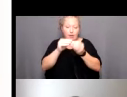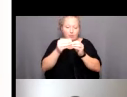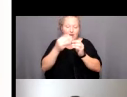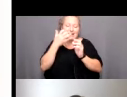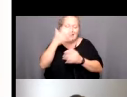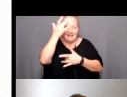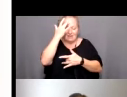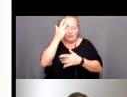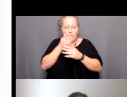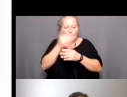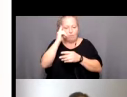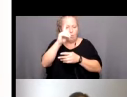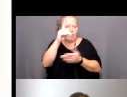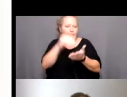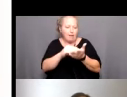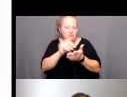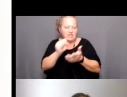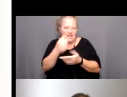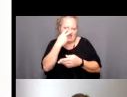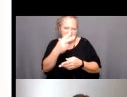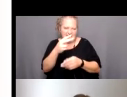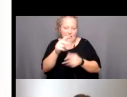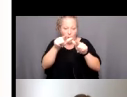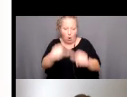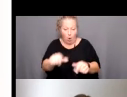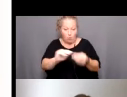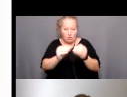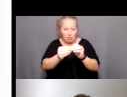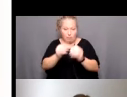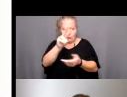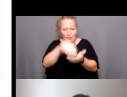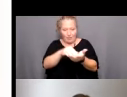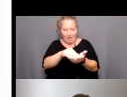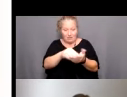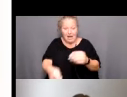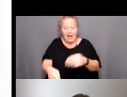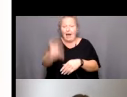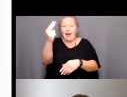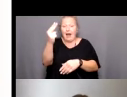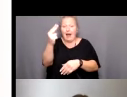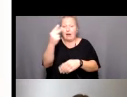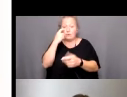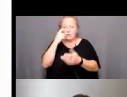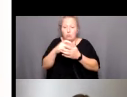As you can see, the lowest rate was seen in 2000, while the highest was seen in the most recent year